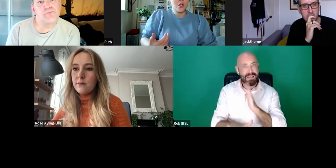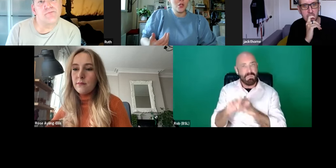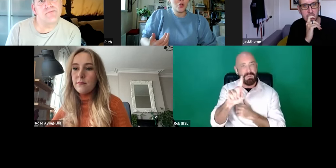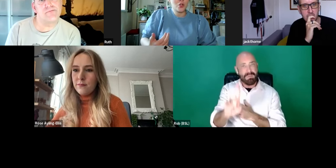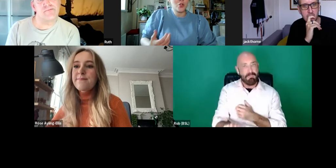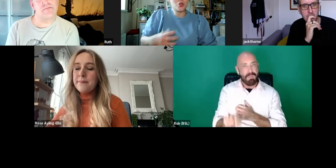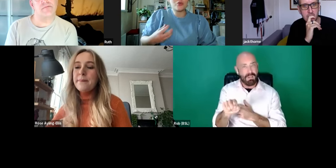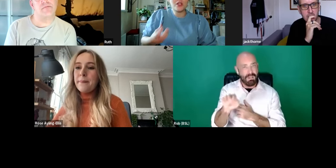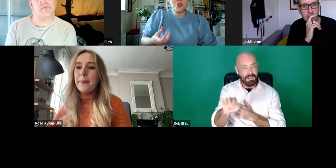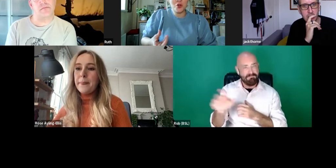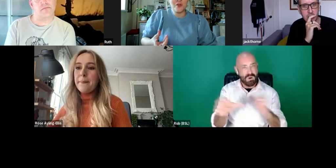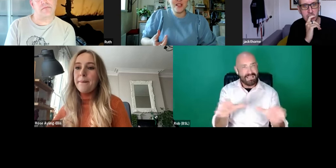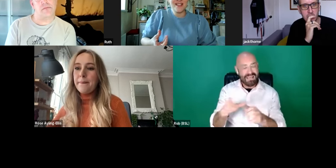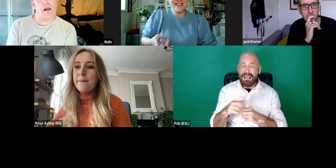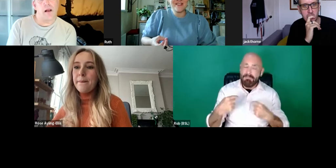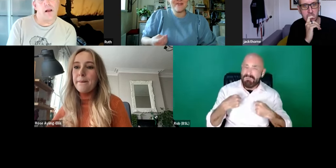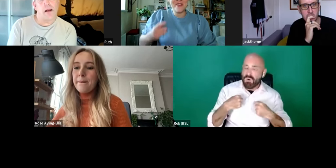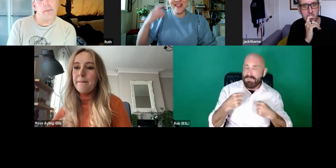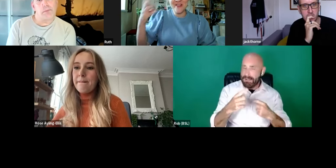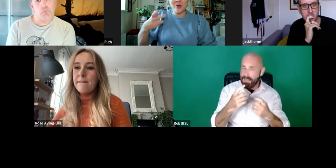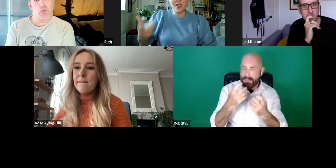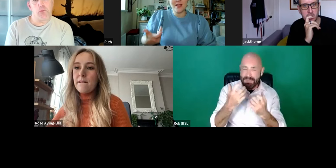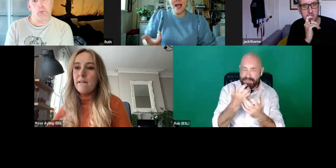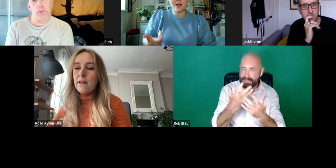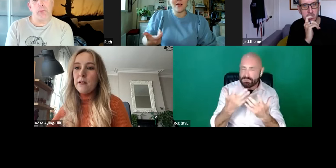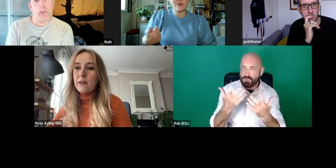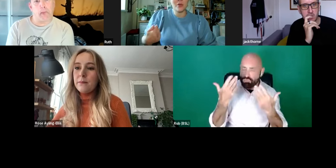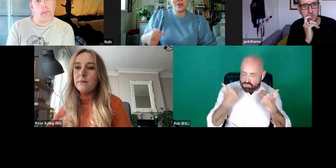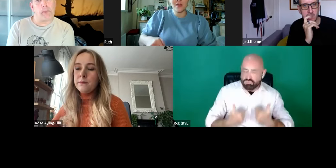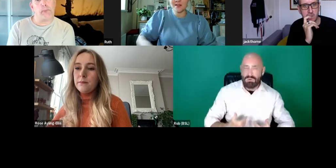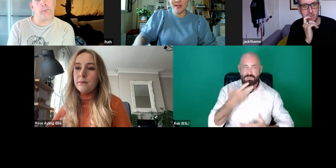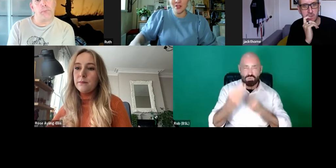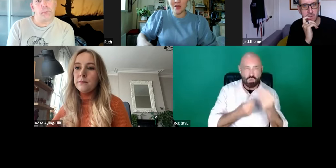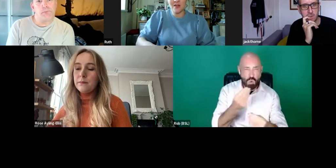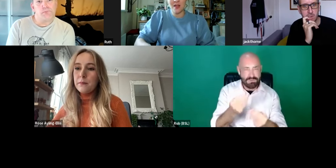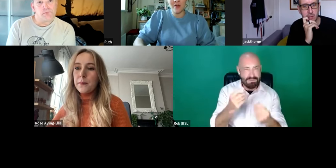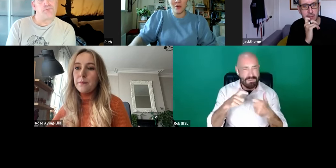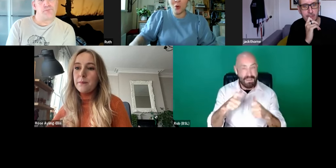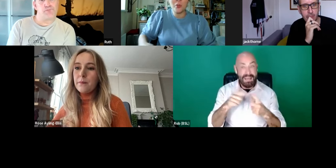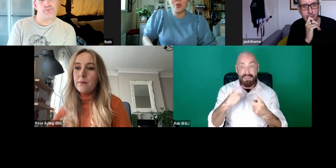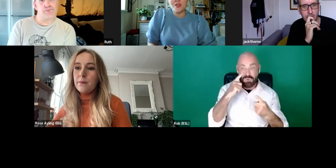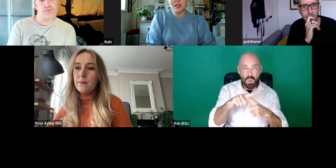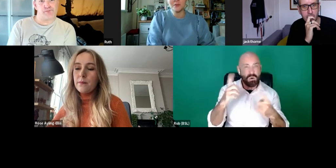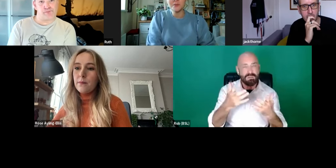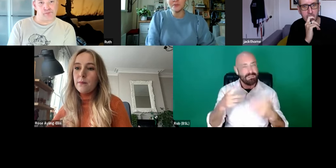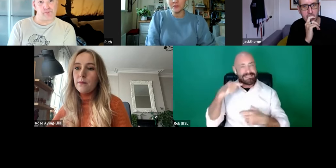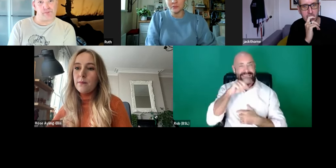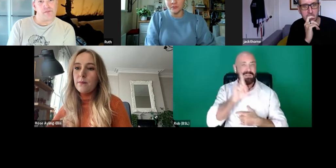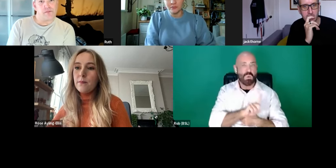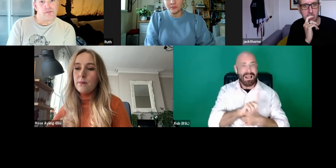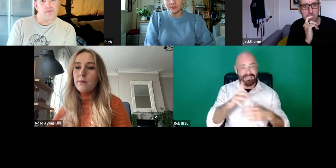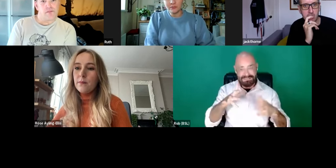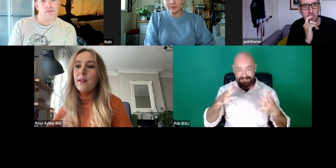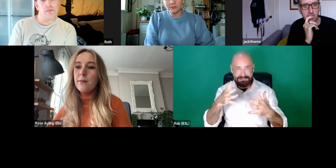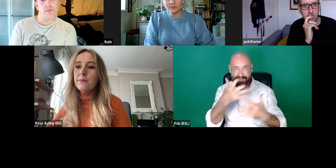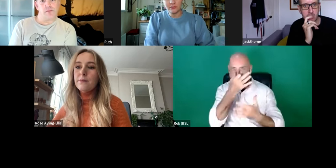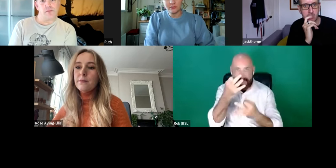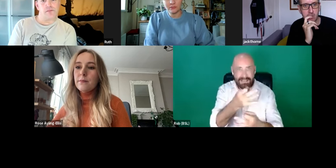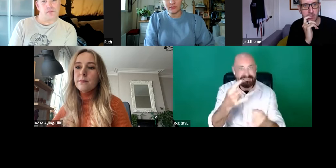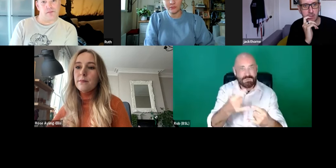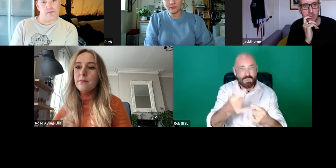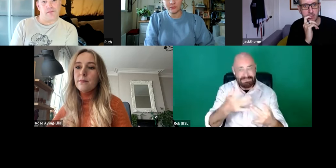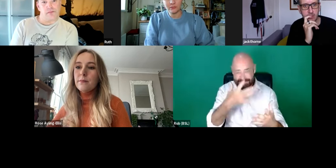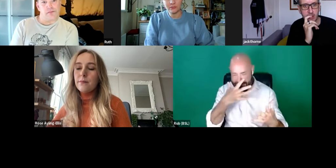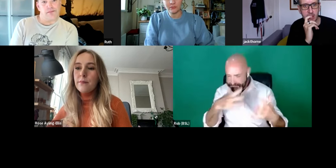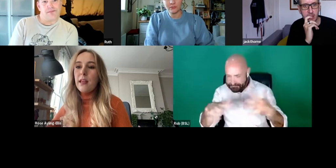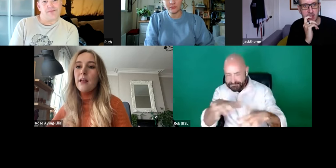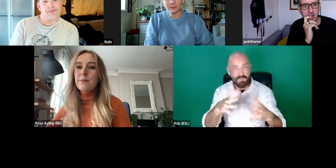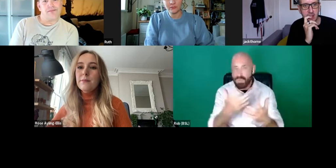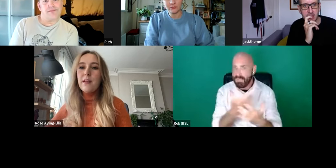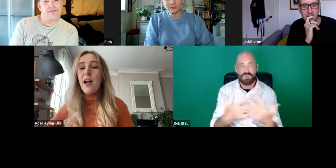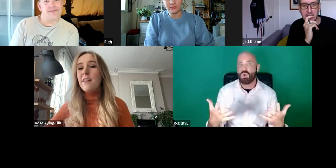such rich stories that we can tell if we look at the intersectionality of our own community.